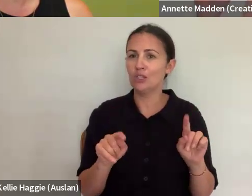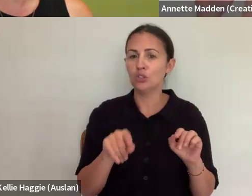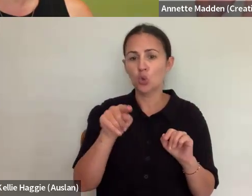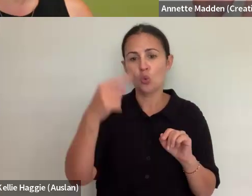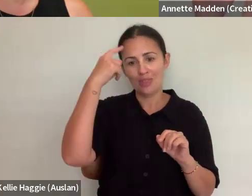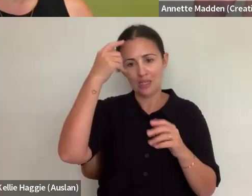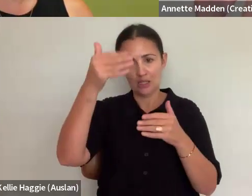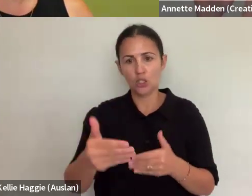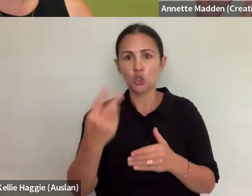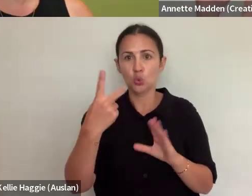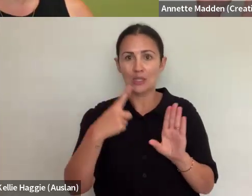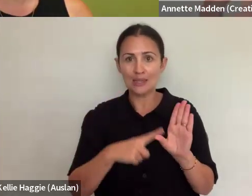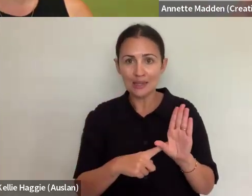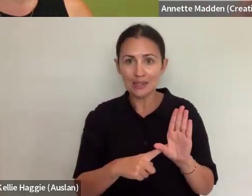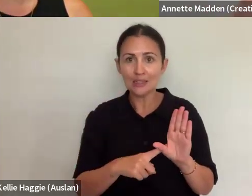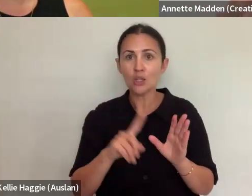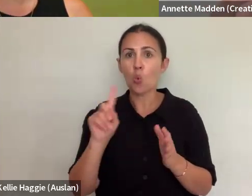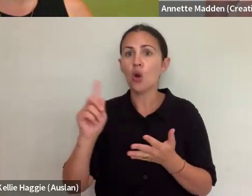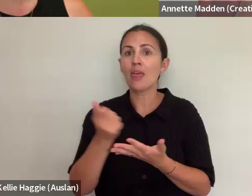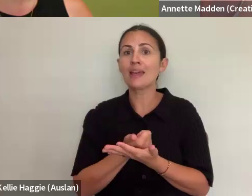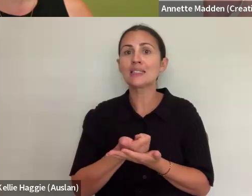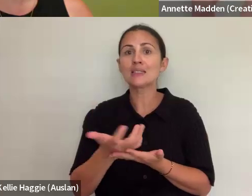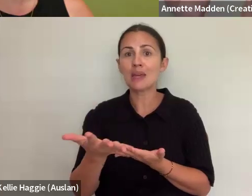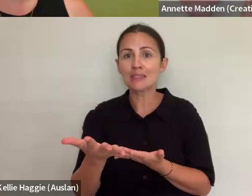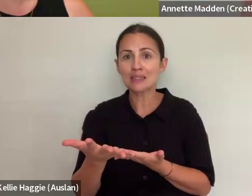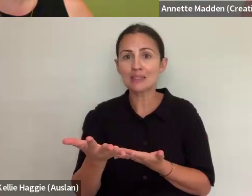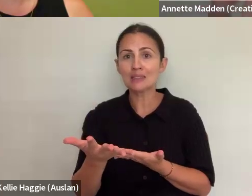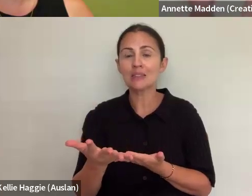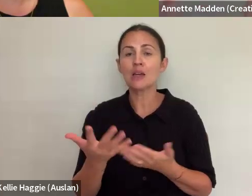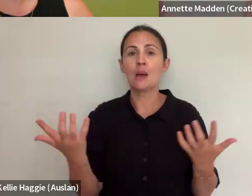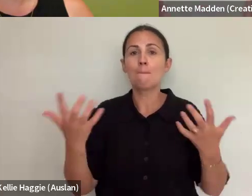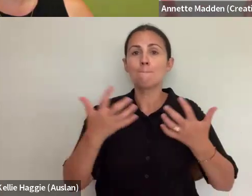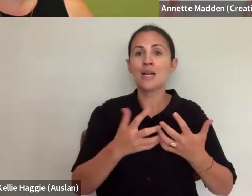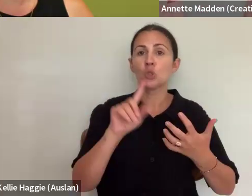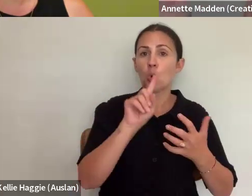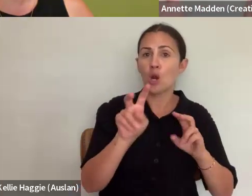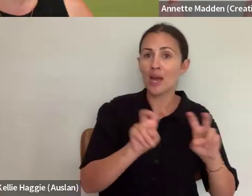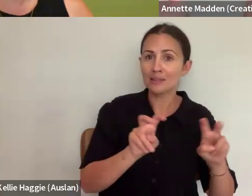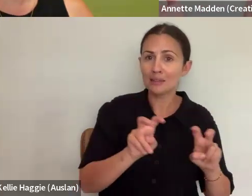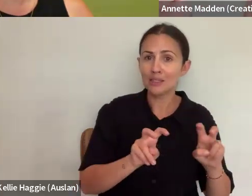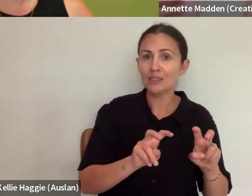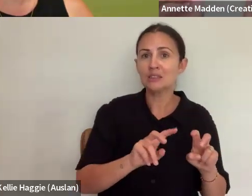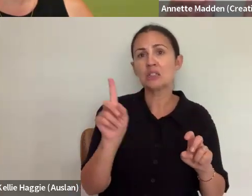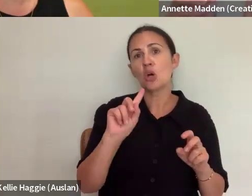project application, to our broader operational , so it's that sense of, over that two-year